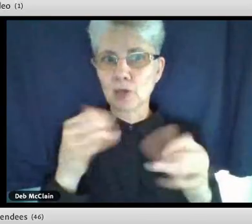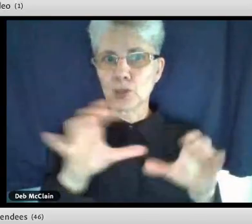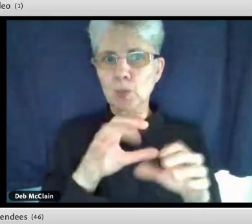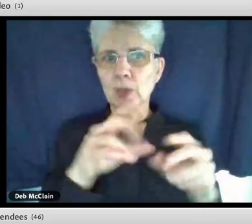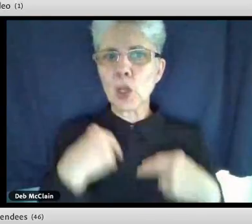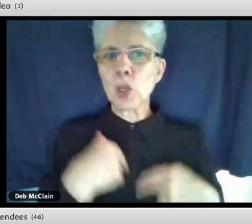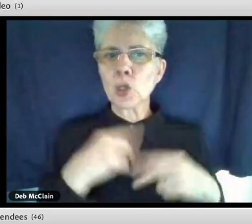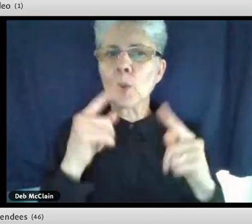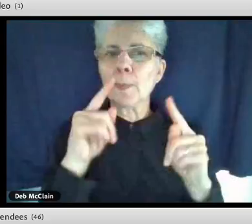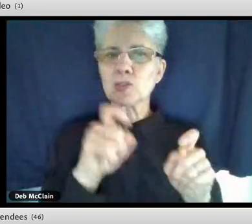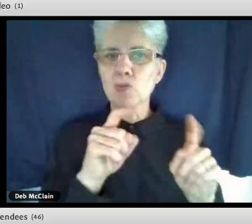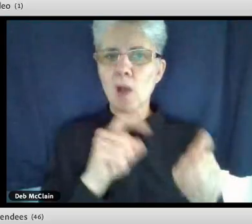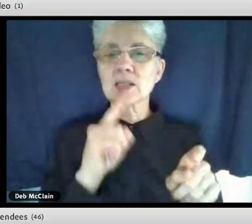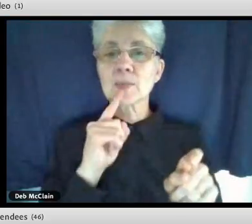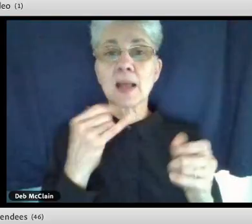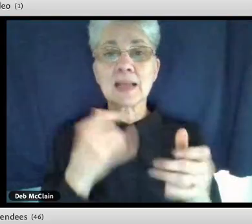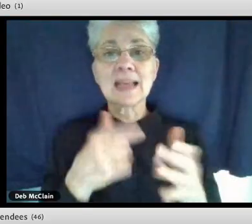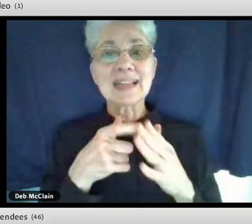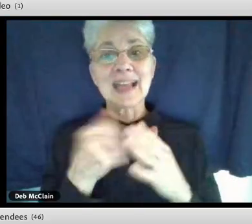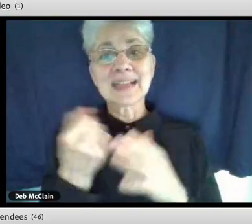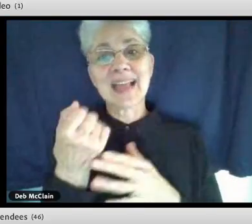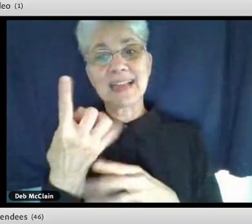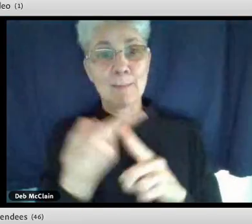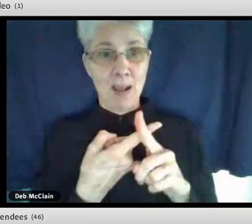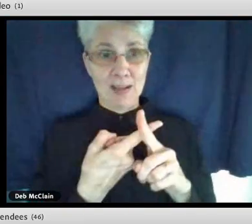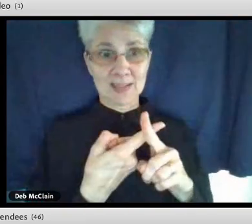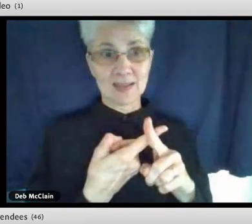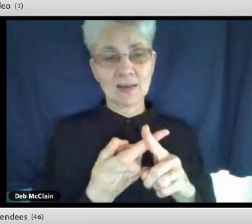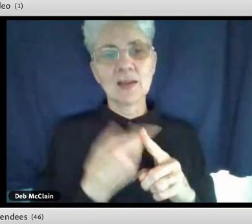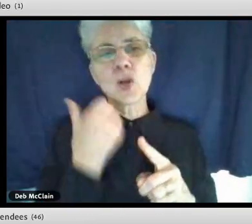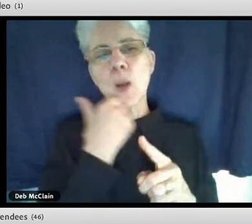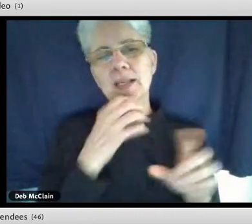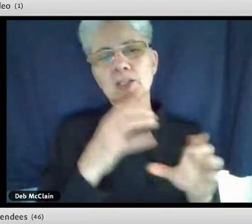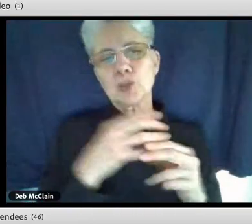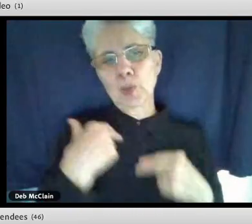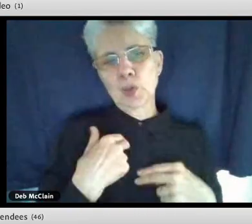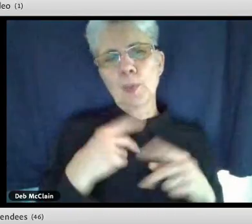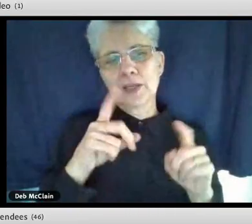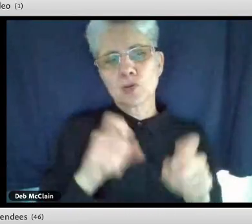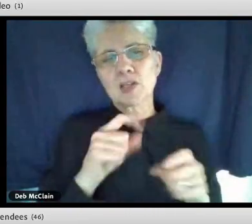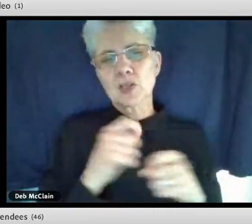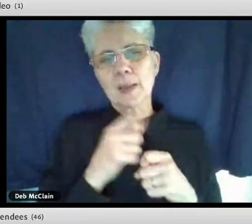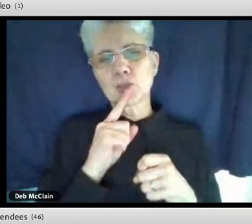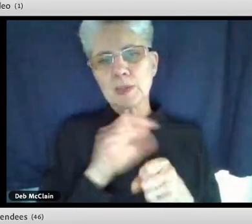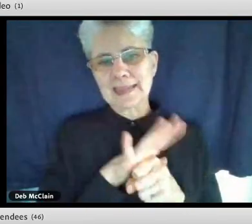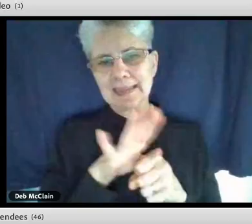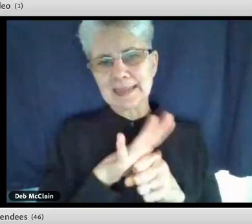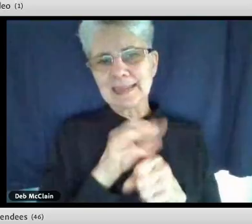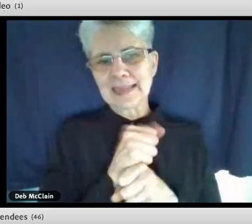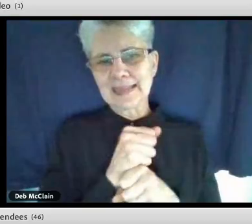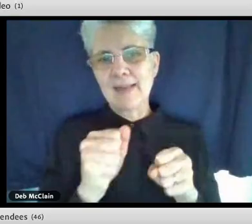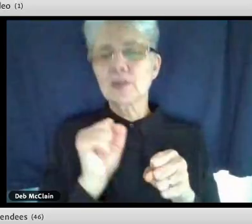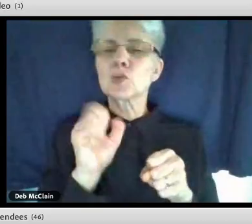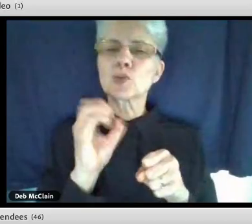a good 18 months usually to do human trials to make sure it's safe, so that's something to think about.